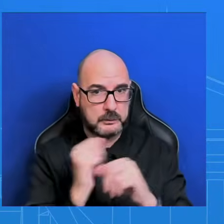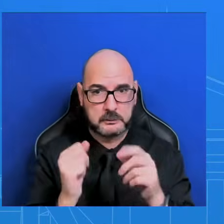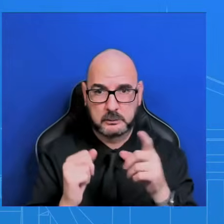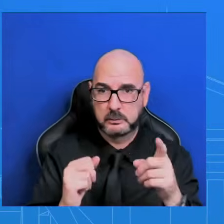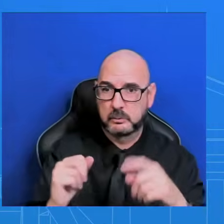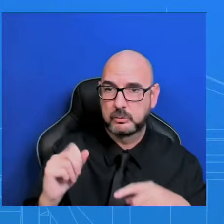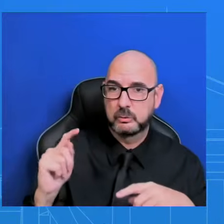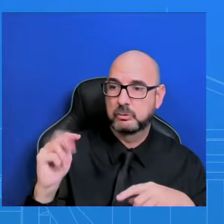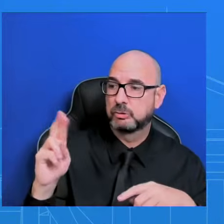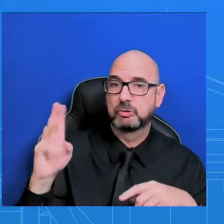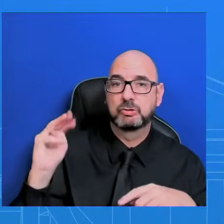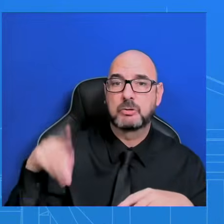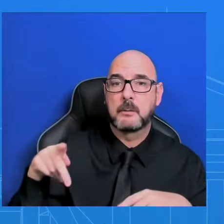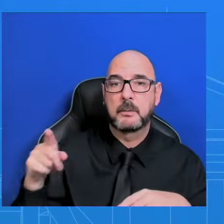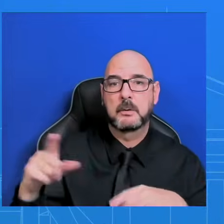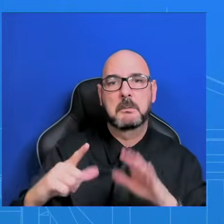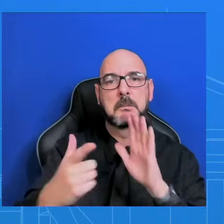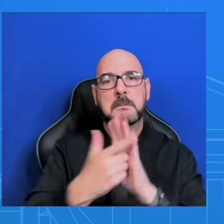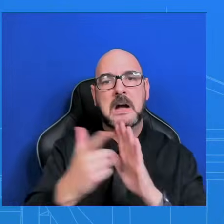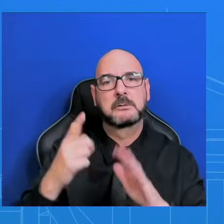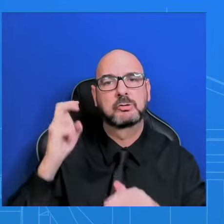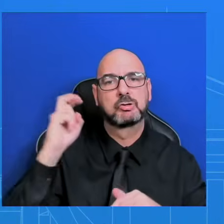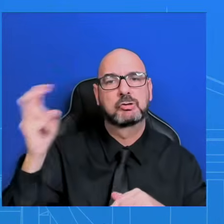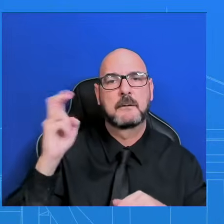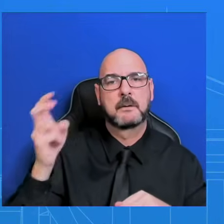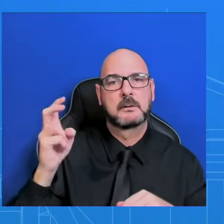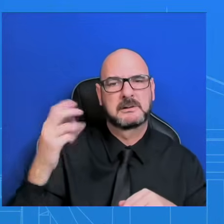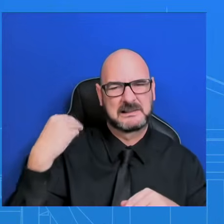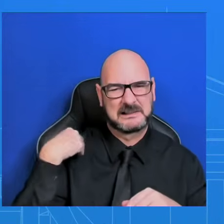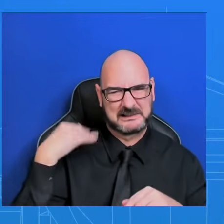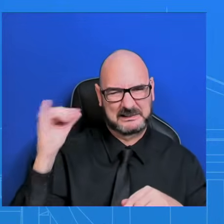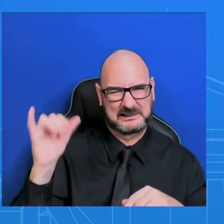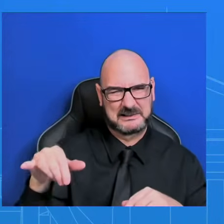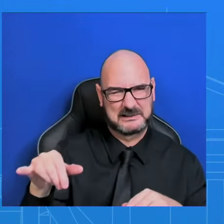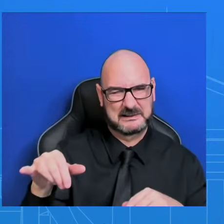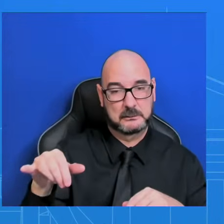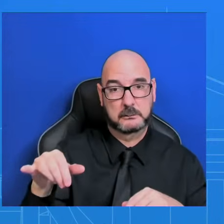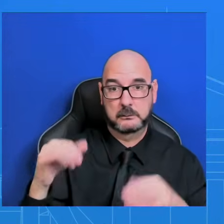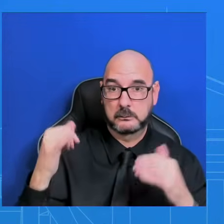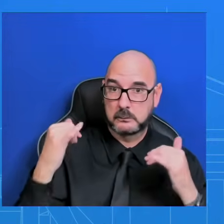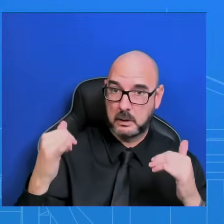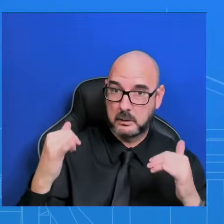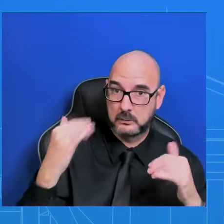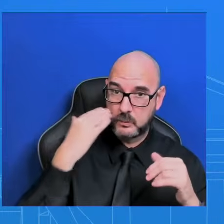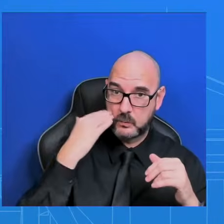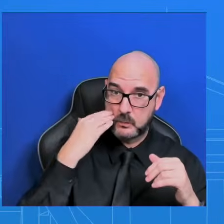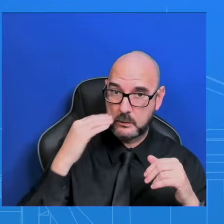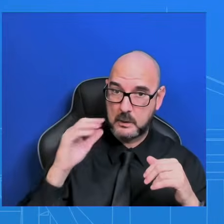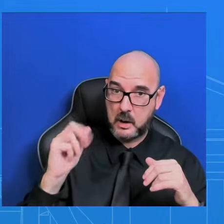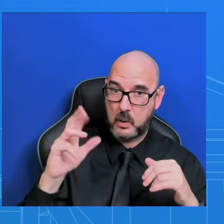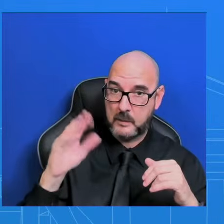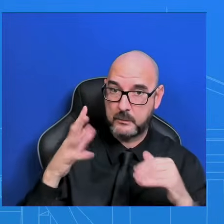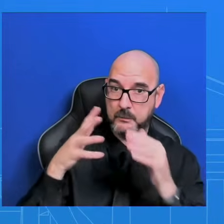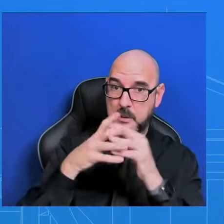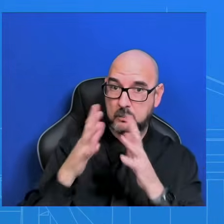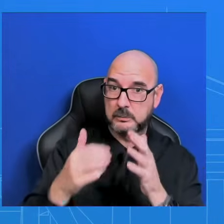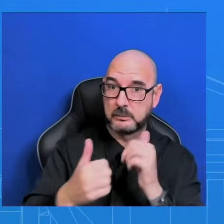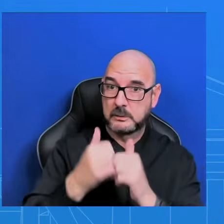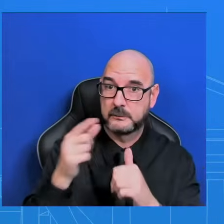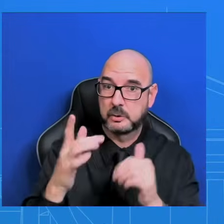are Christian, is that the bar here, that his predecessor and likely opponent wants to ban Muslims and President Biden doesn't?